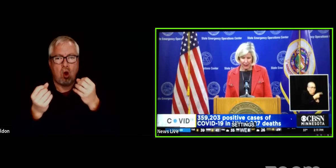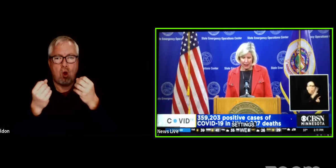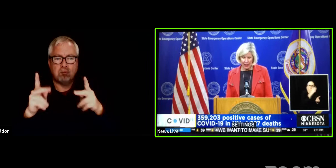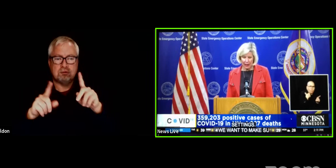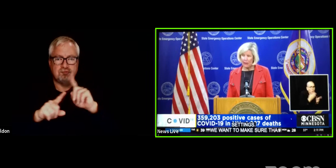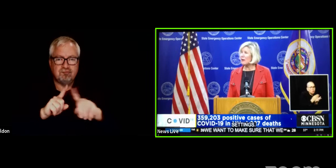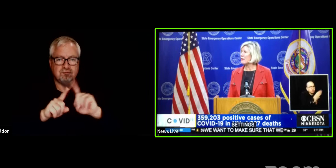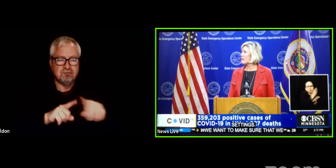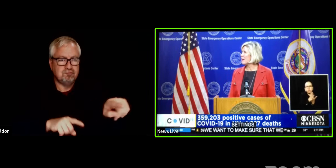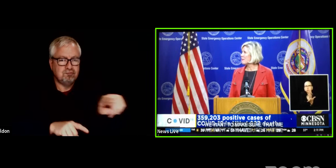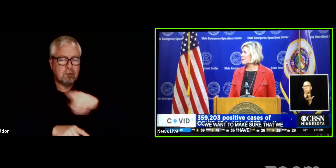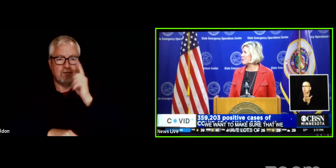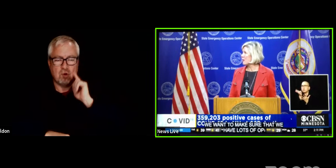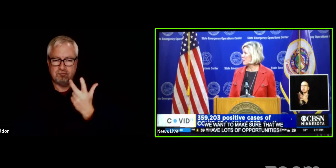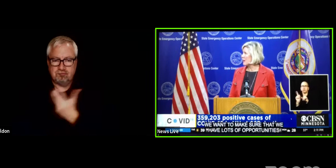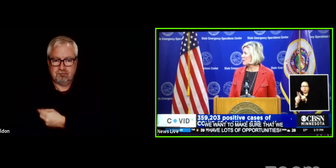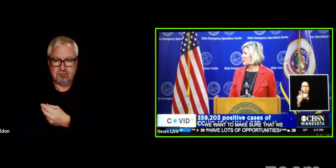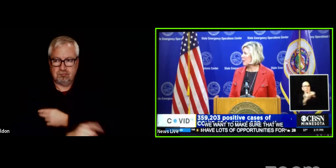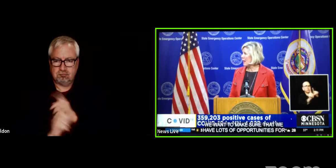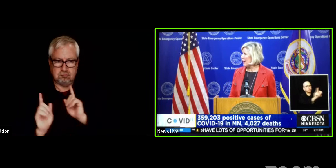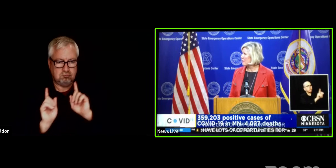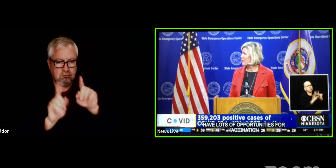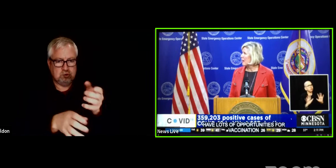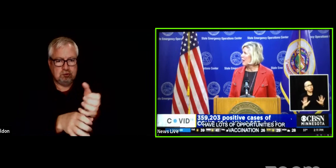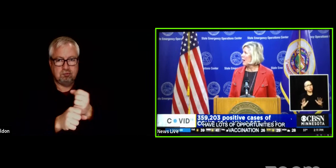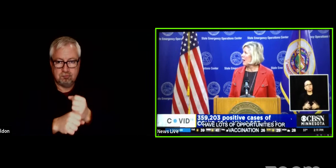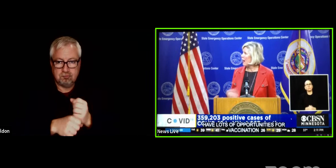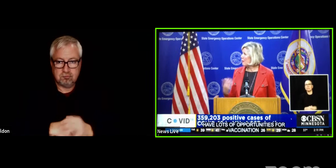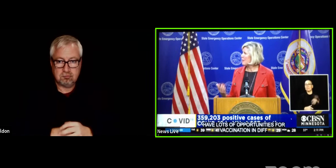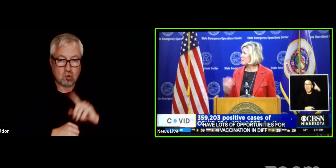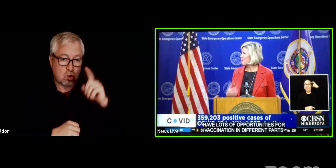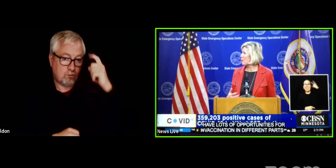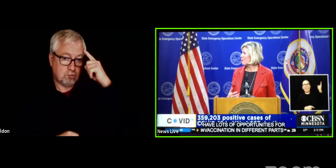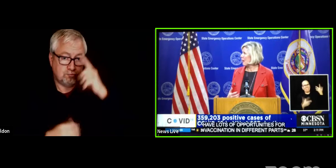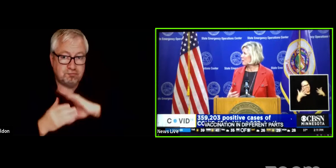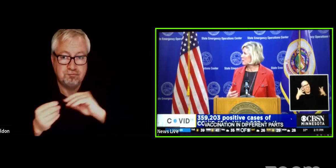AND AS THE GOVERNOR SAID, WE DO HAVE A HUB AND SPOKE MODEL WHICH